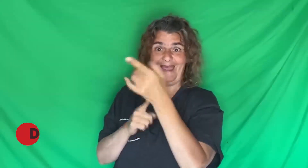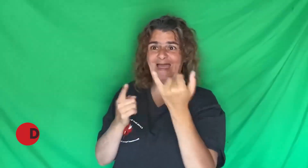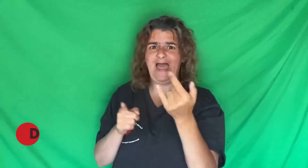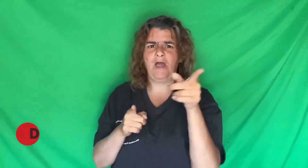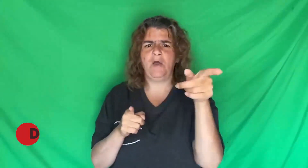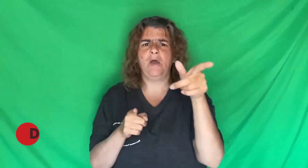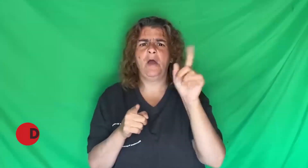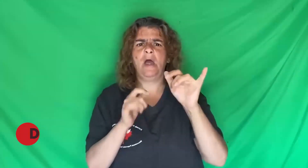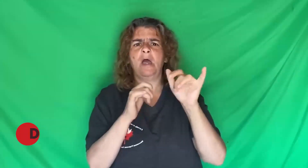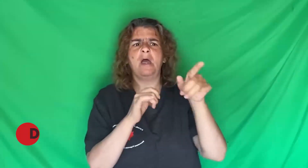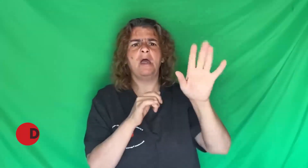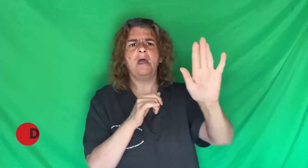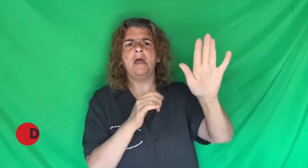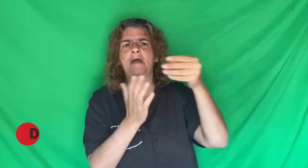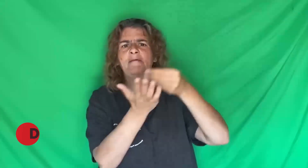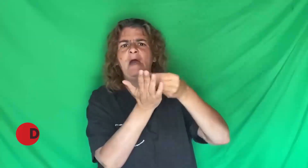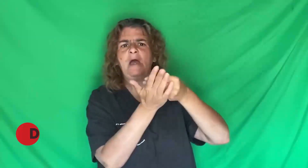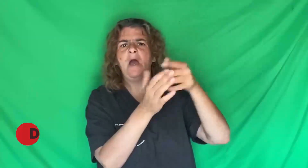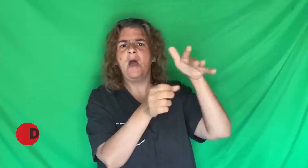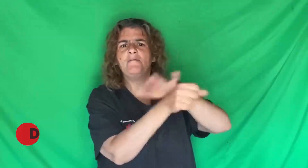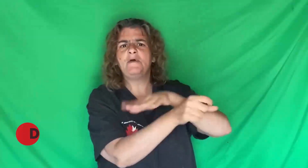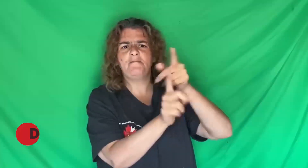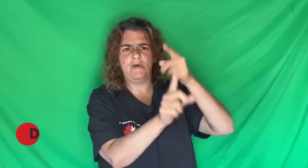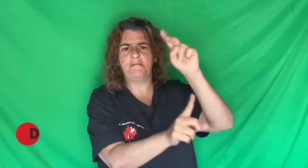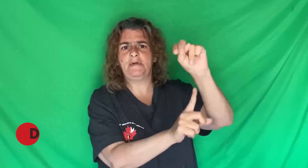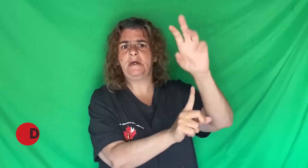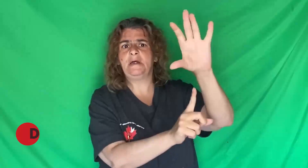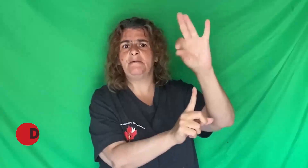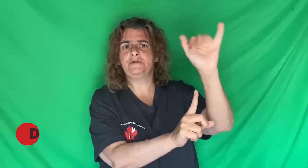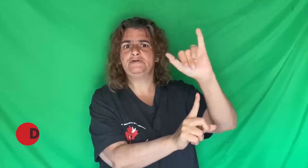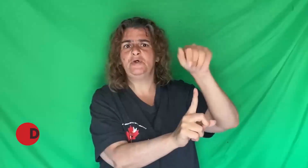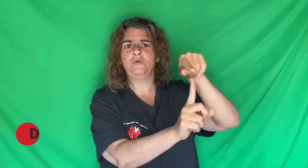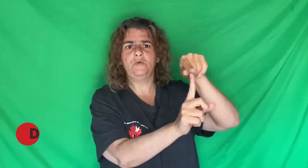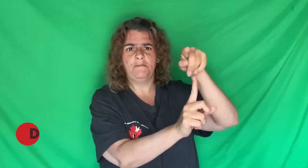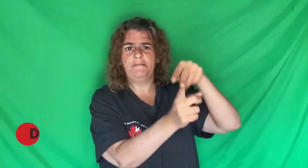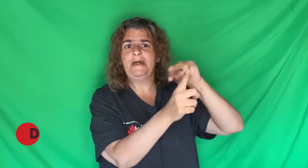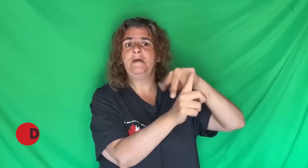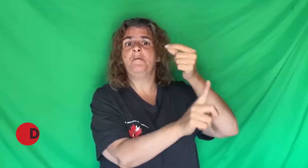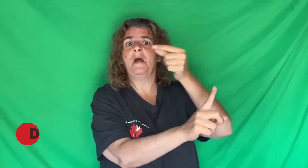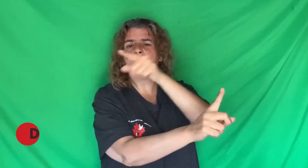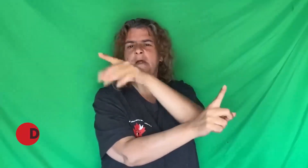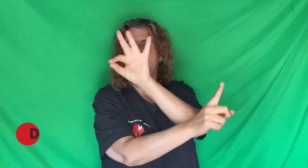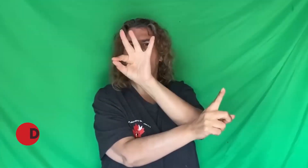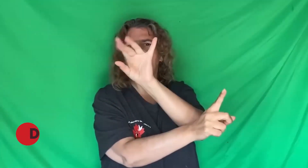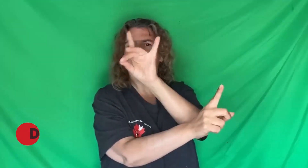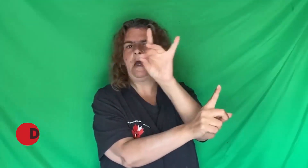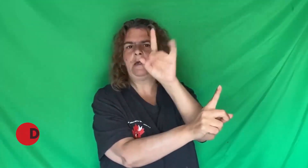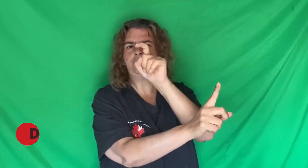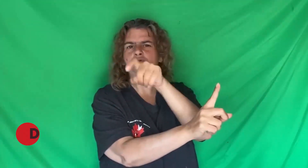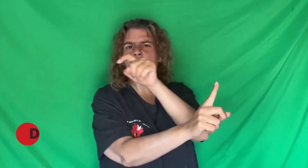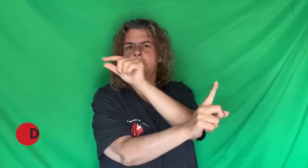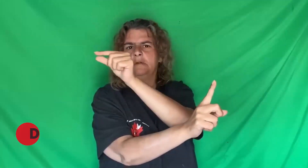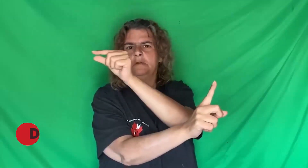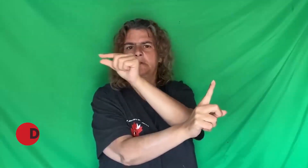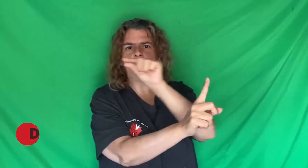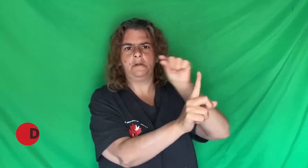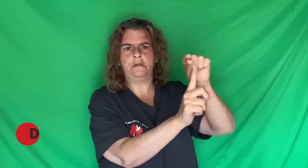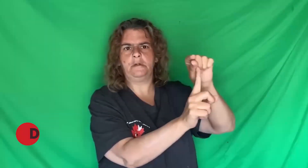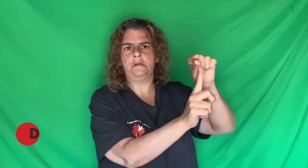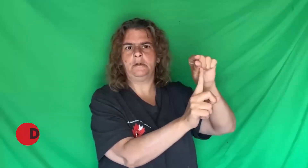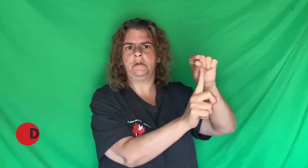This means the 988 funding from NCF should go to VRS.